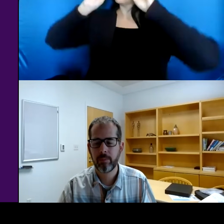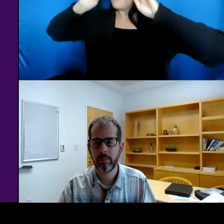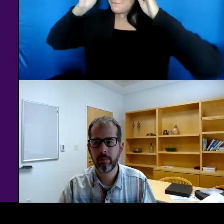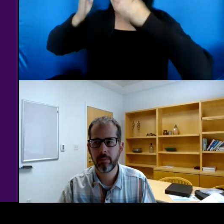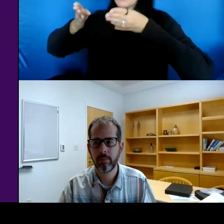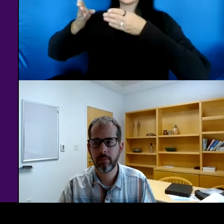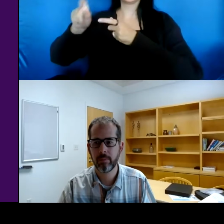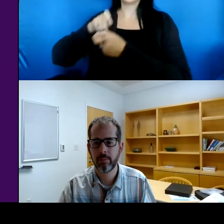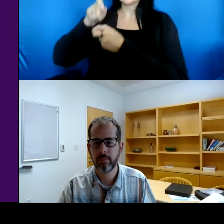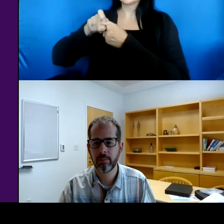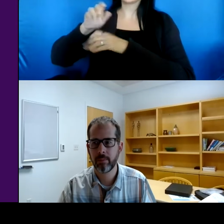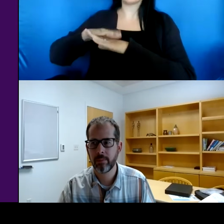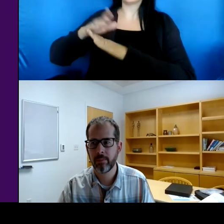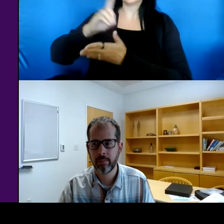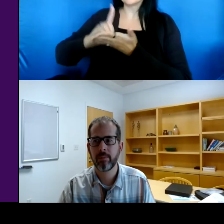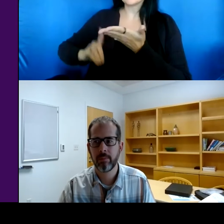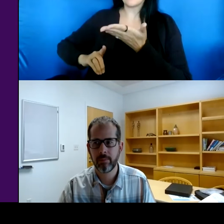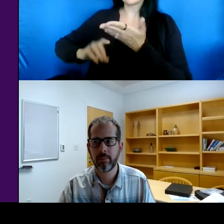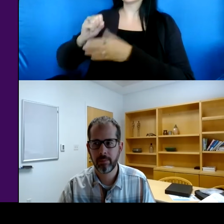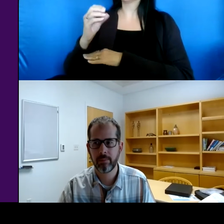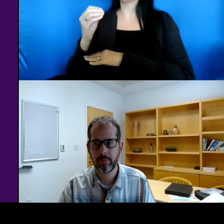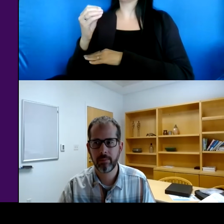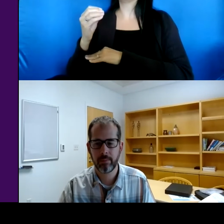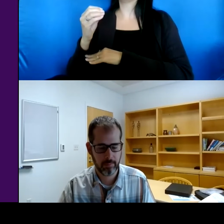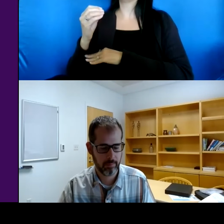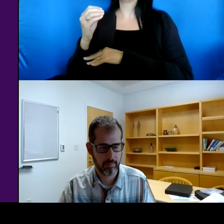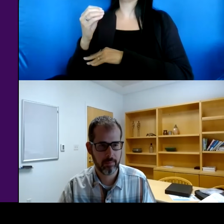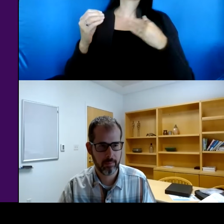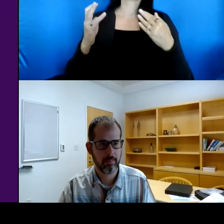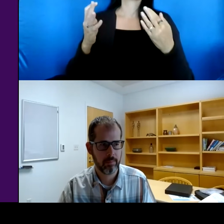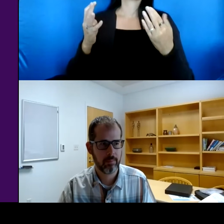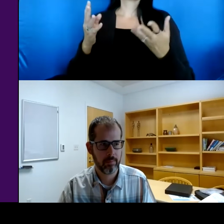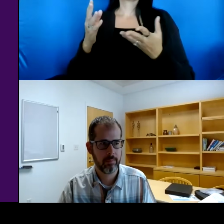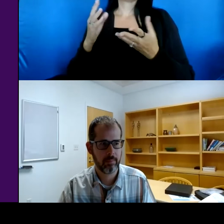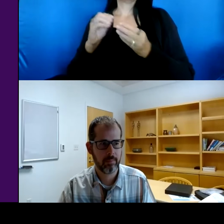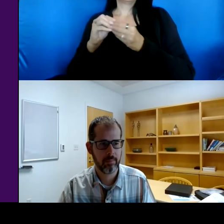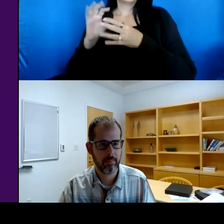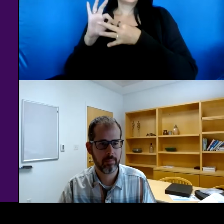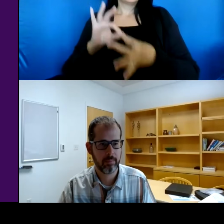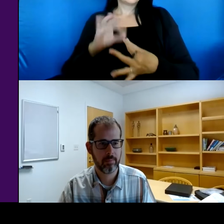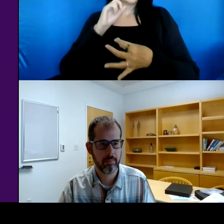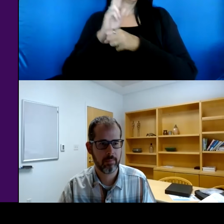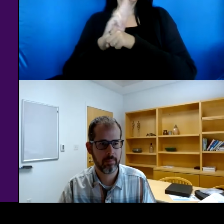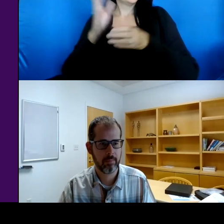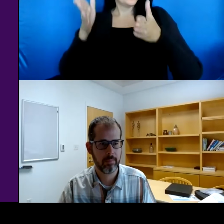sit outside of WCAG, perhaps sit inside WCAG, but much more around the user experience of people. Things that use a visual